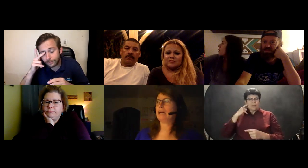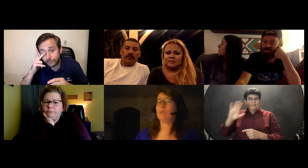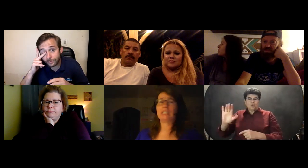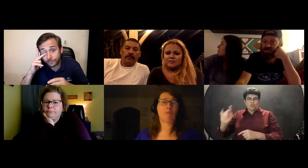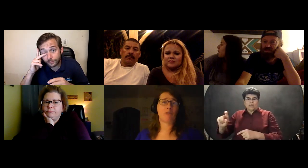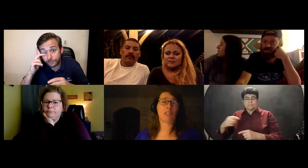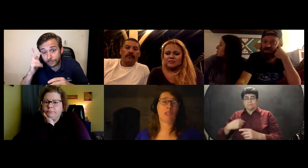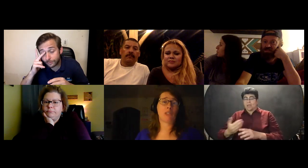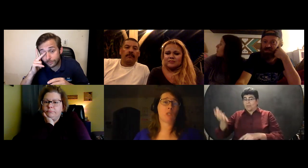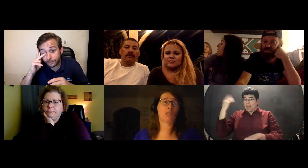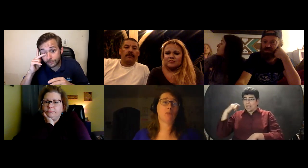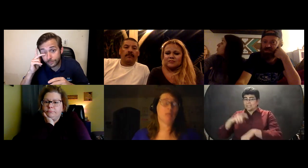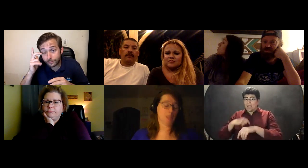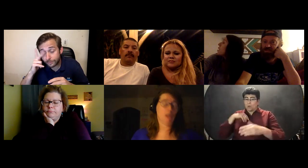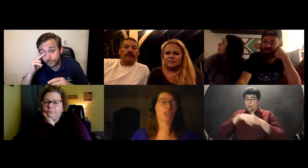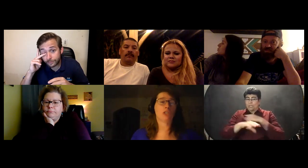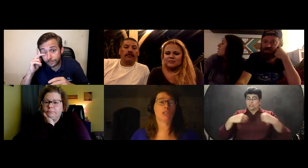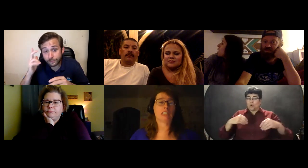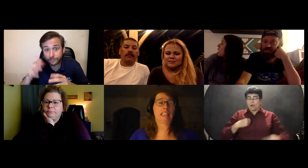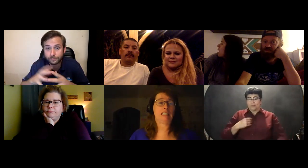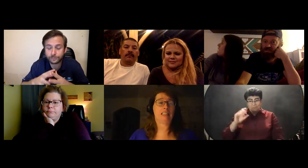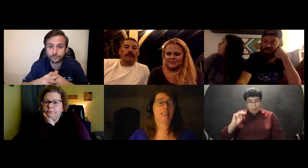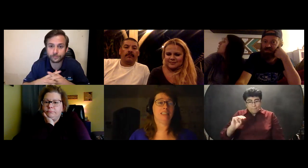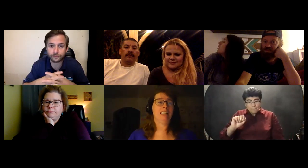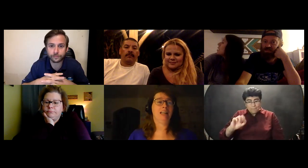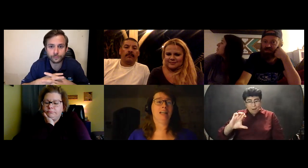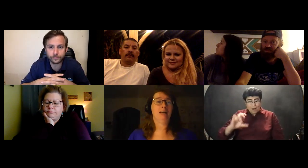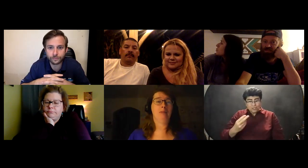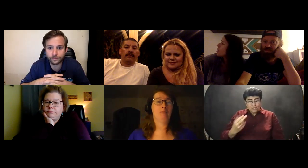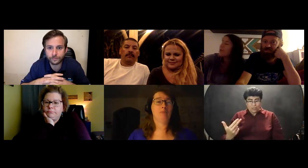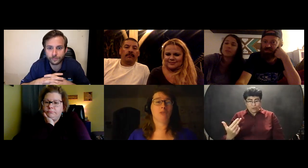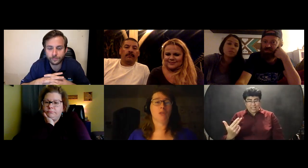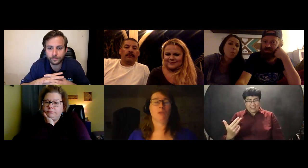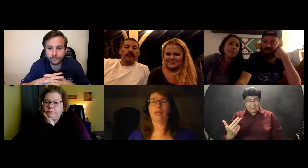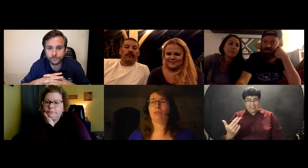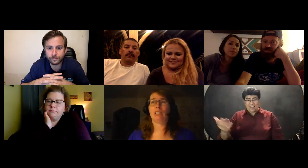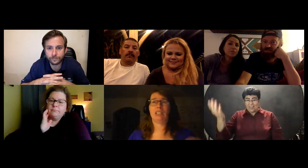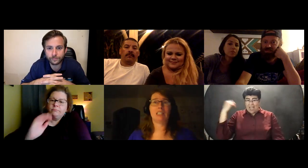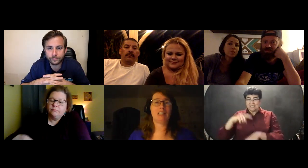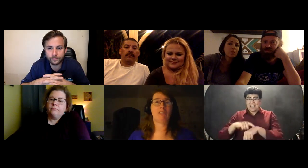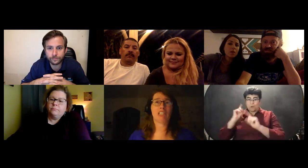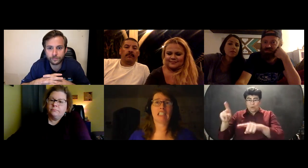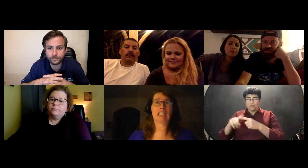stepped foot in a store was march 13th